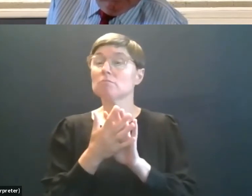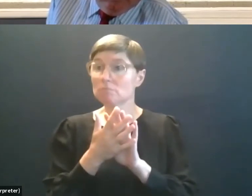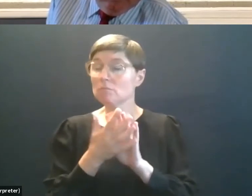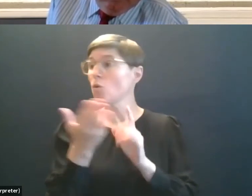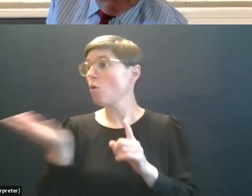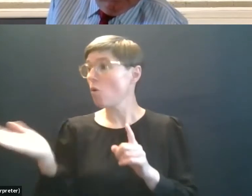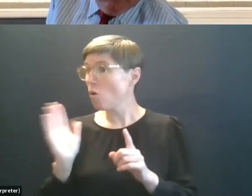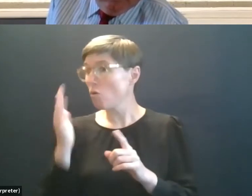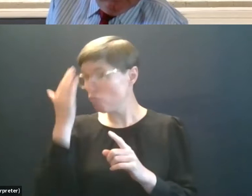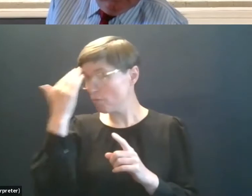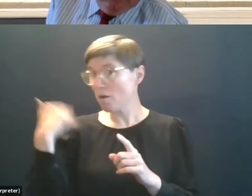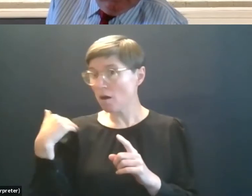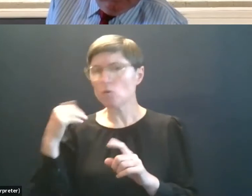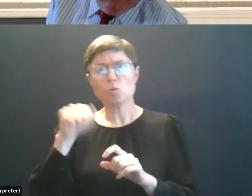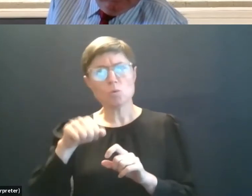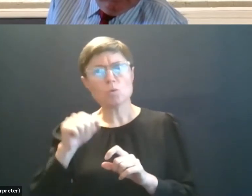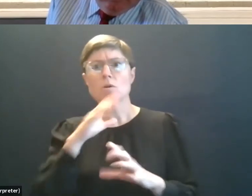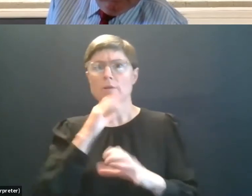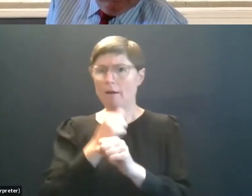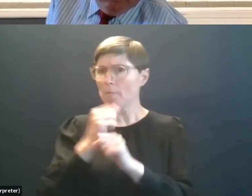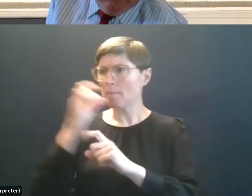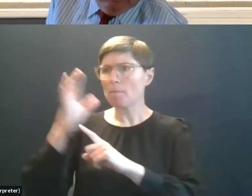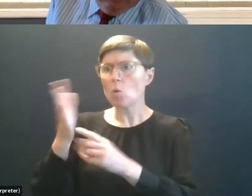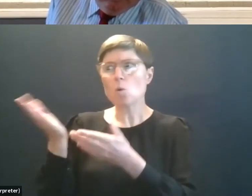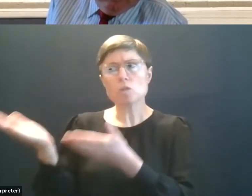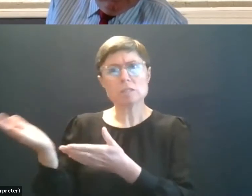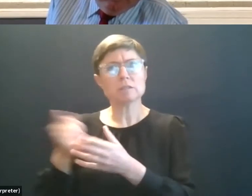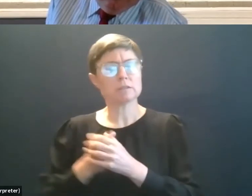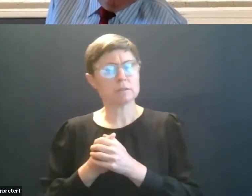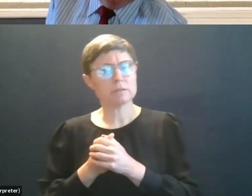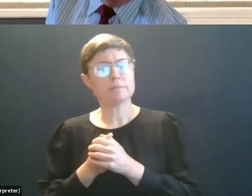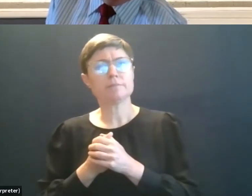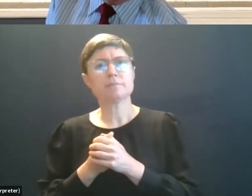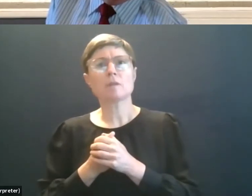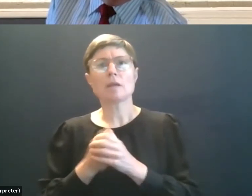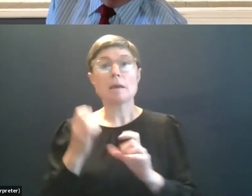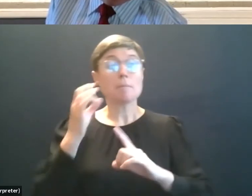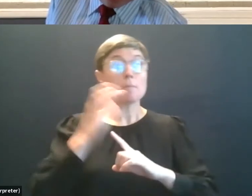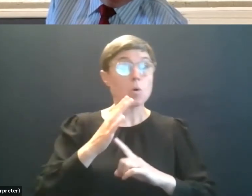much Government matters and that it's very important for people to be engaged in their